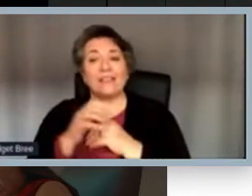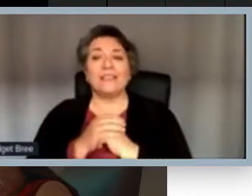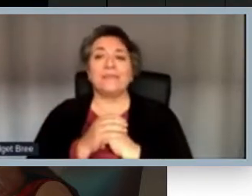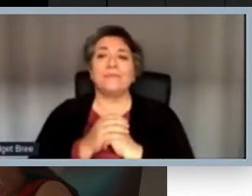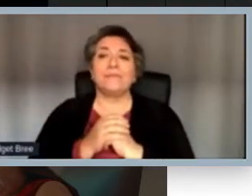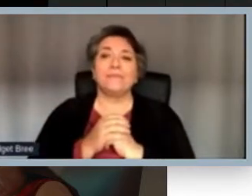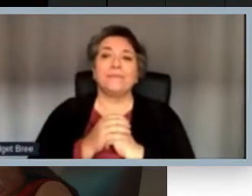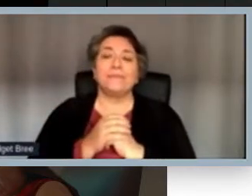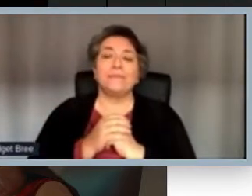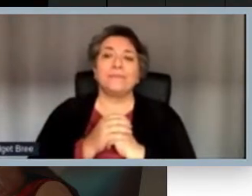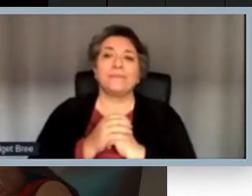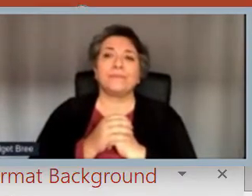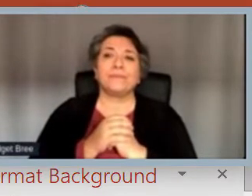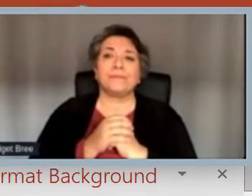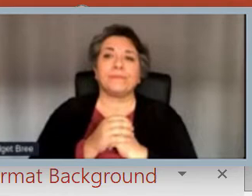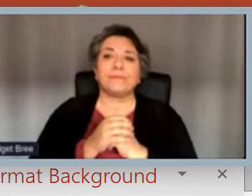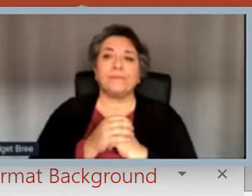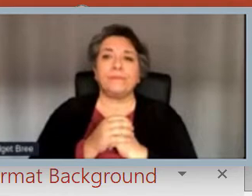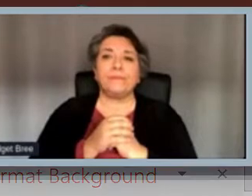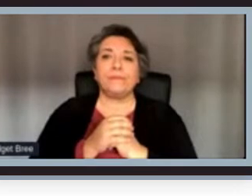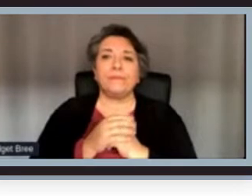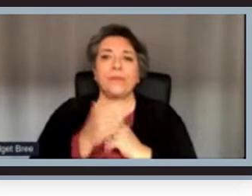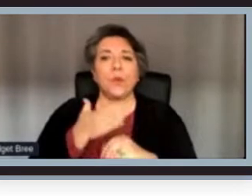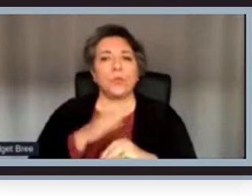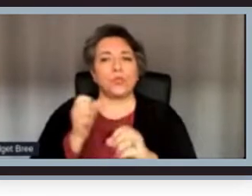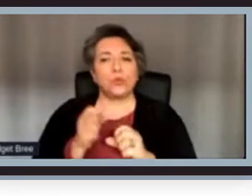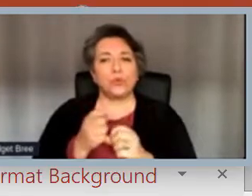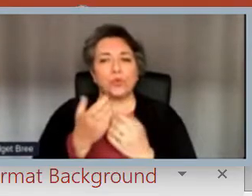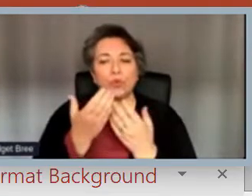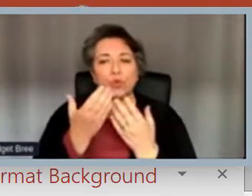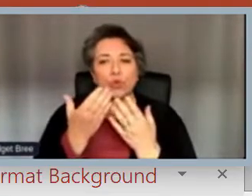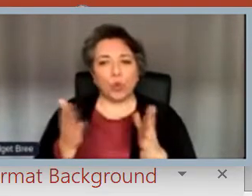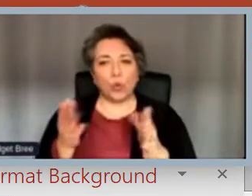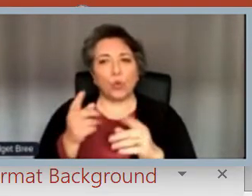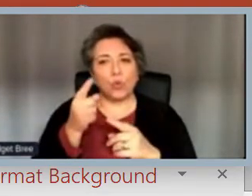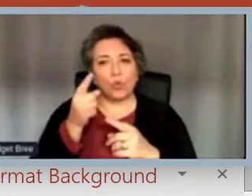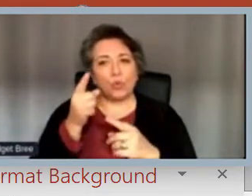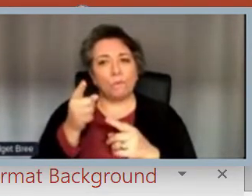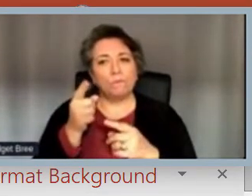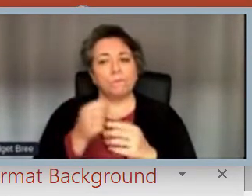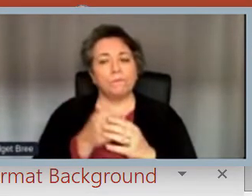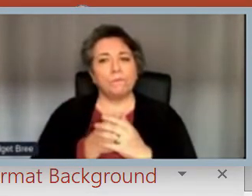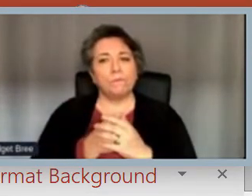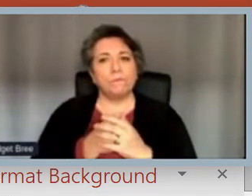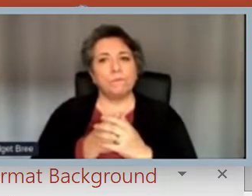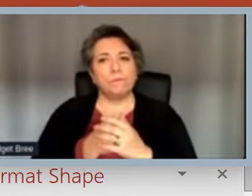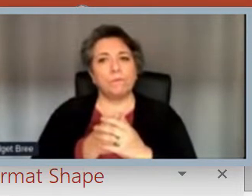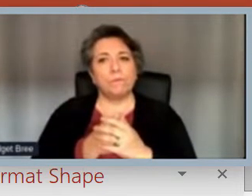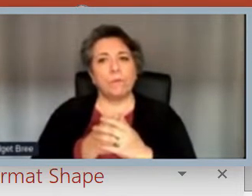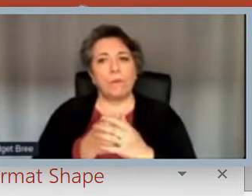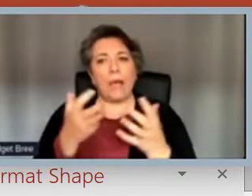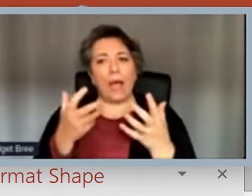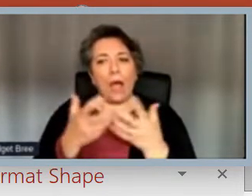I'm going to show you in PowerPoint how I would approach this.